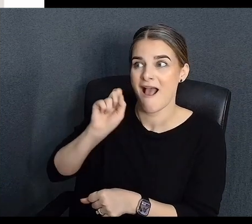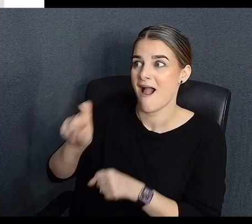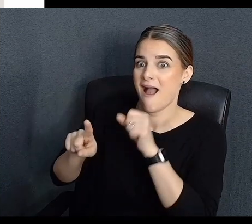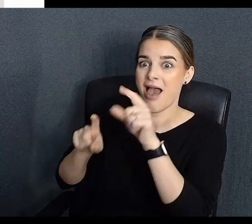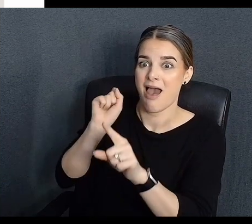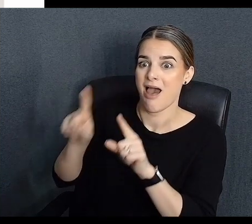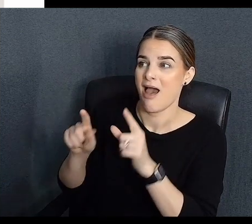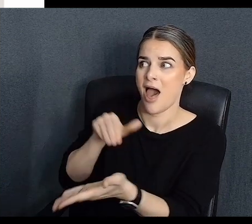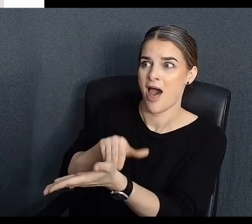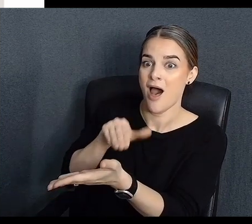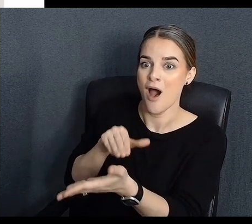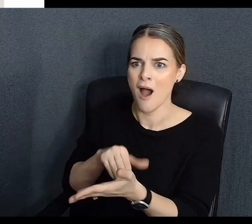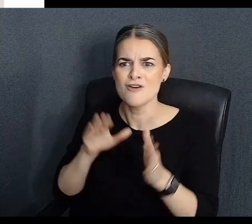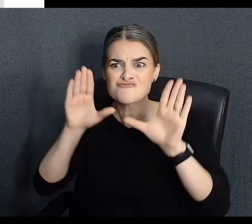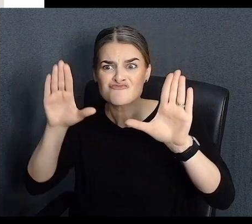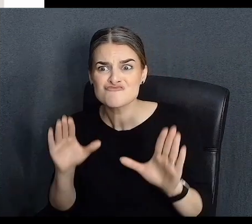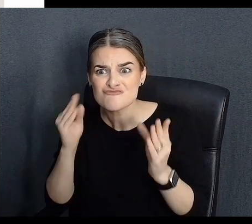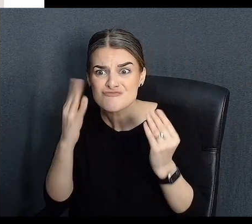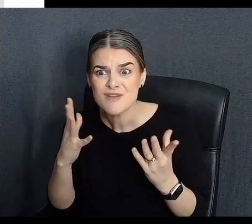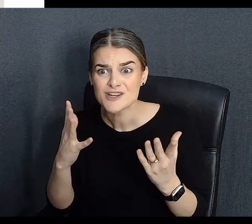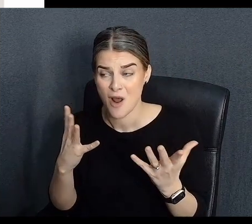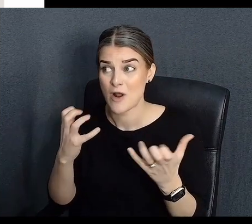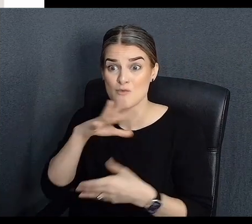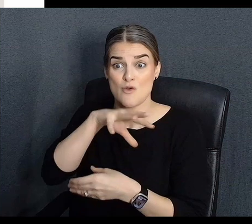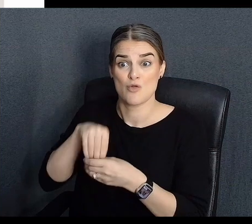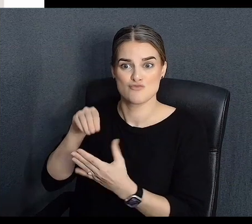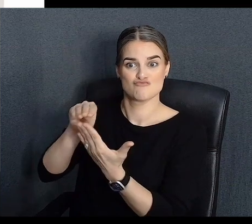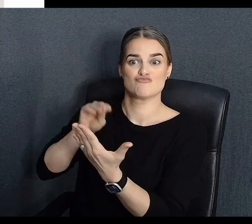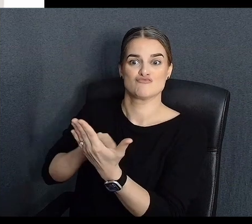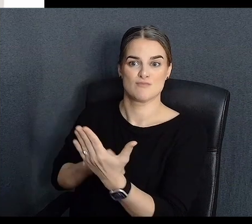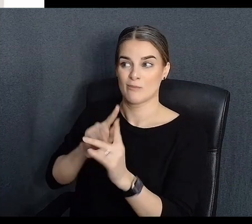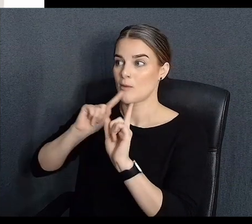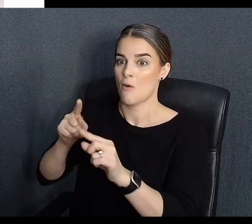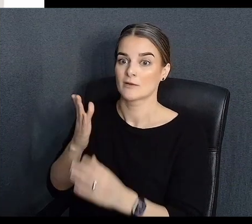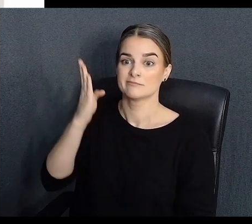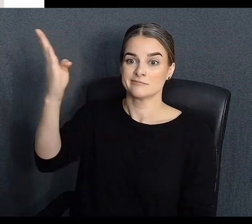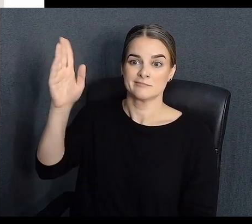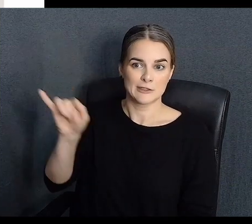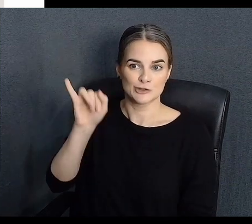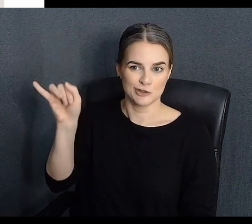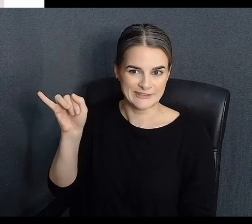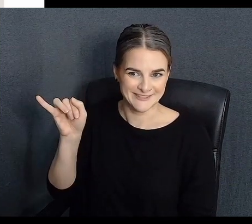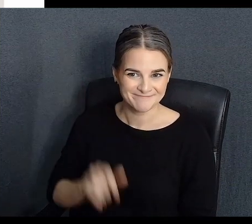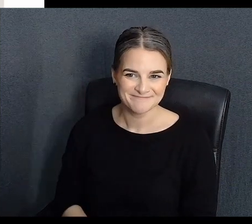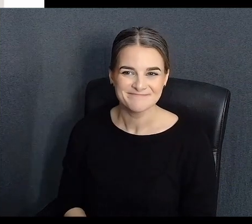We want to be able to include that in the person's report when we submit to insurance.